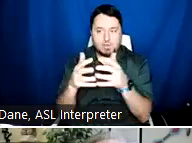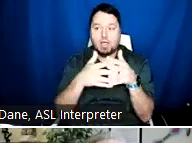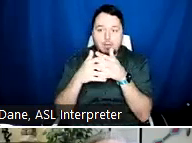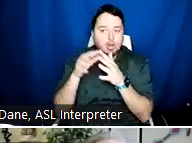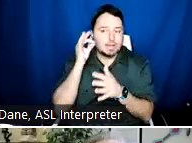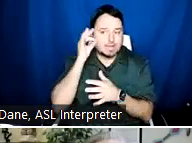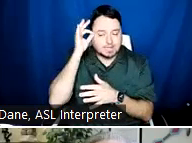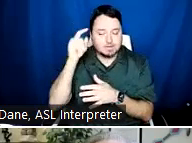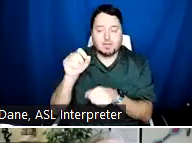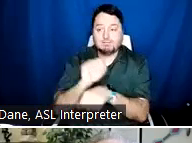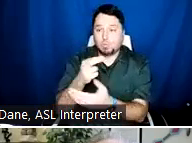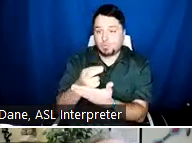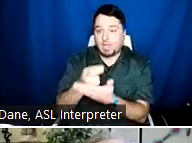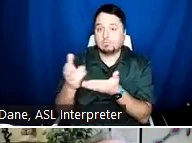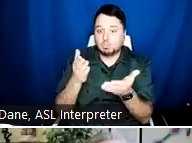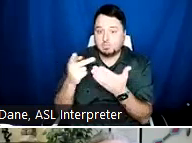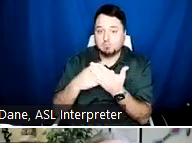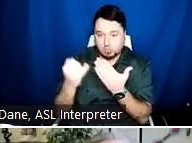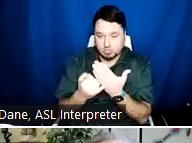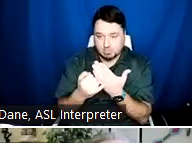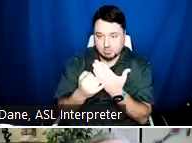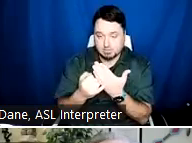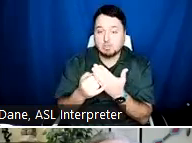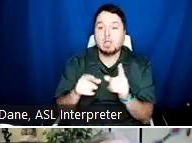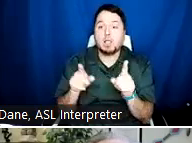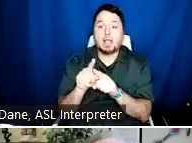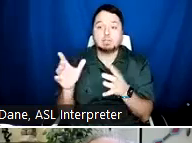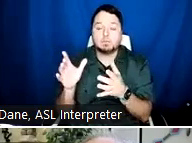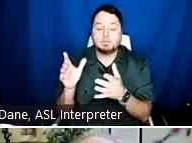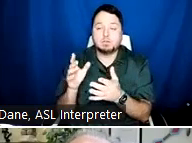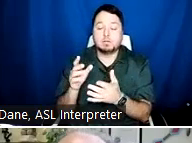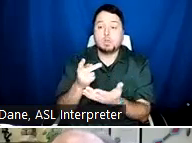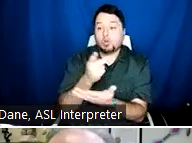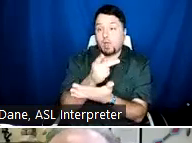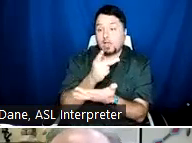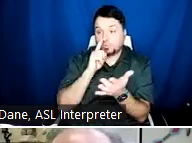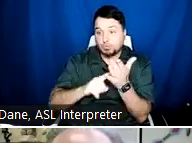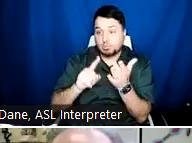Rehabilitation Services projects as the graduate research assistant with the American Indian